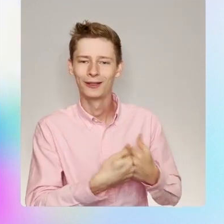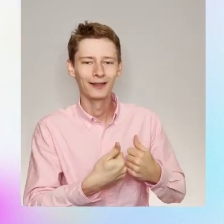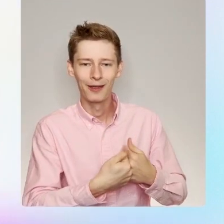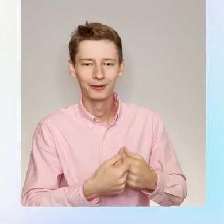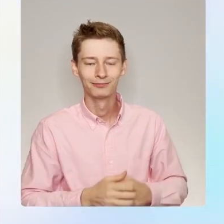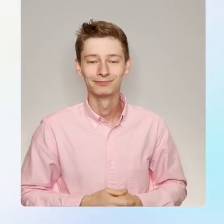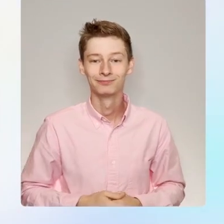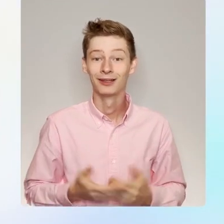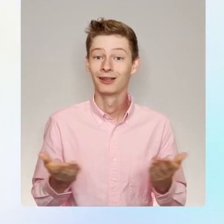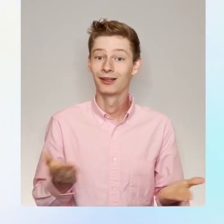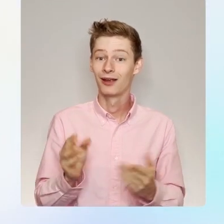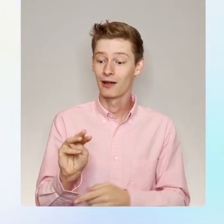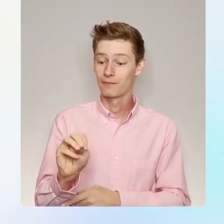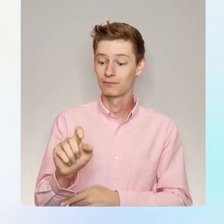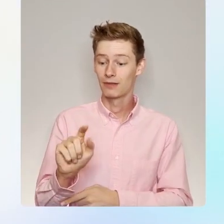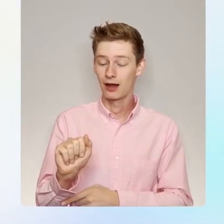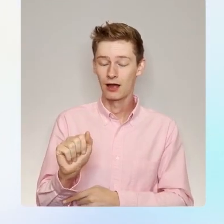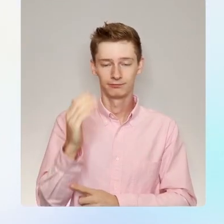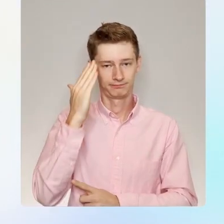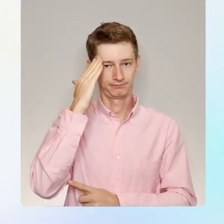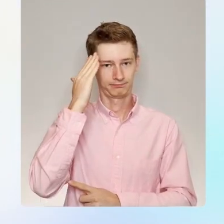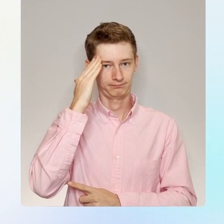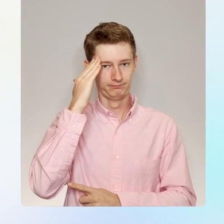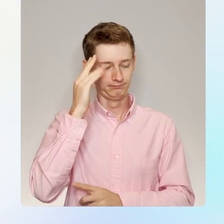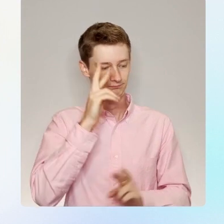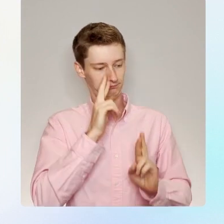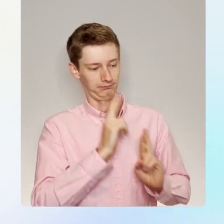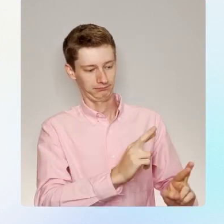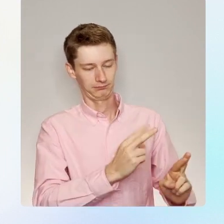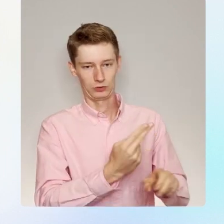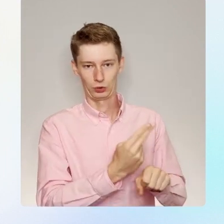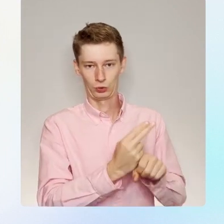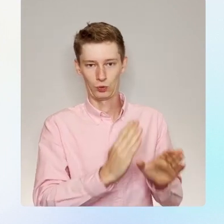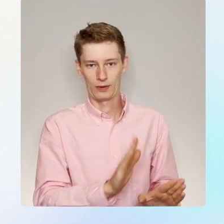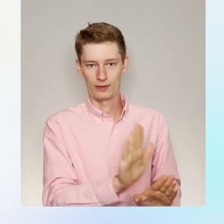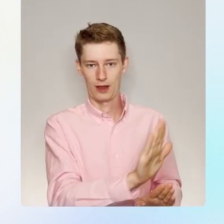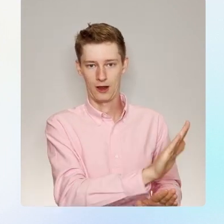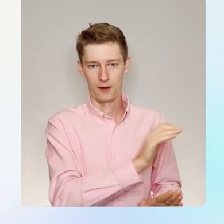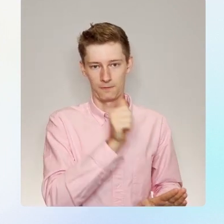At Meta, we are very conscious of our user's privacy and we expect developers